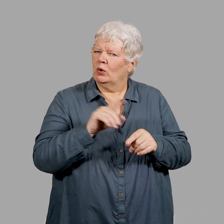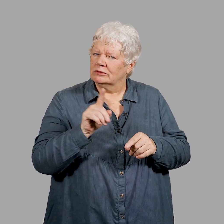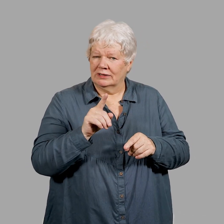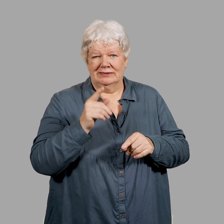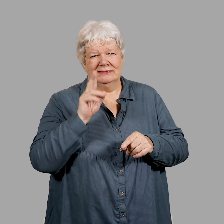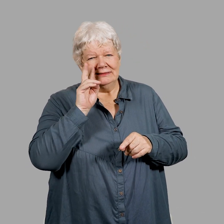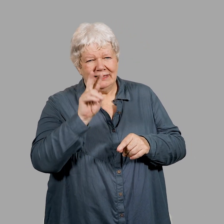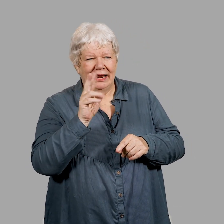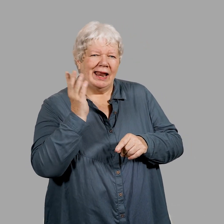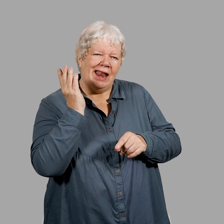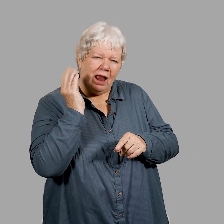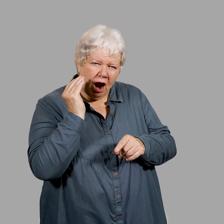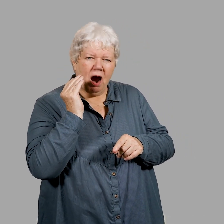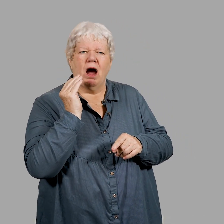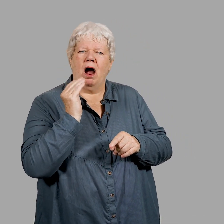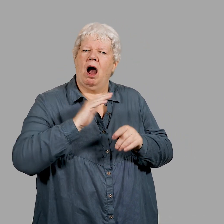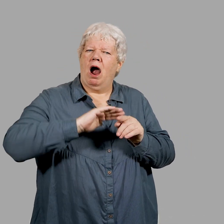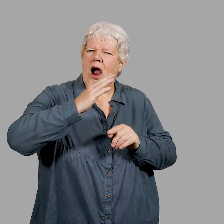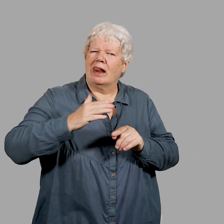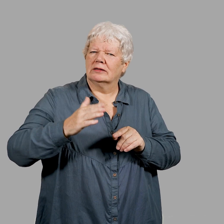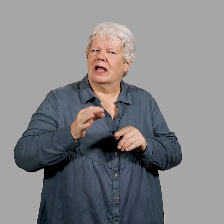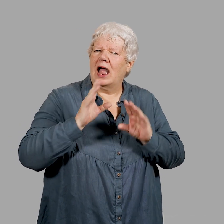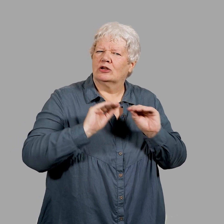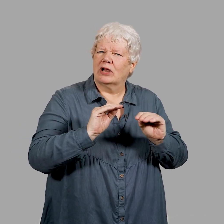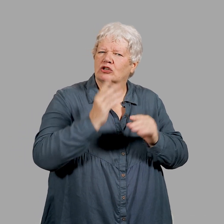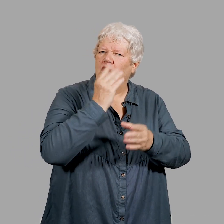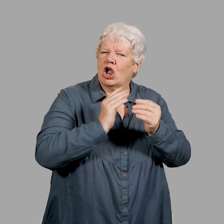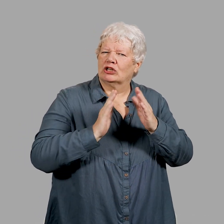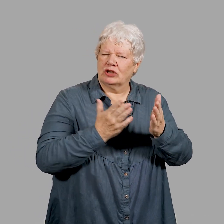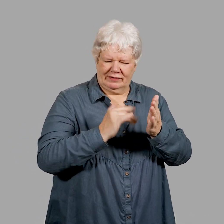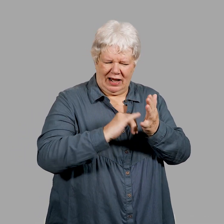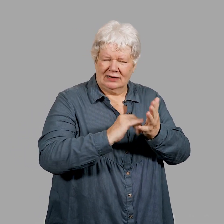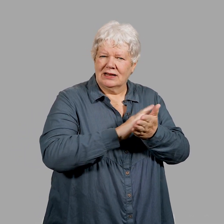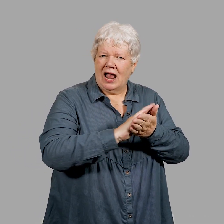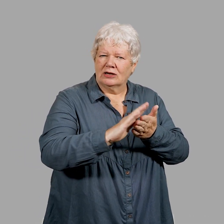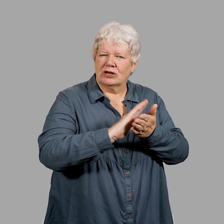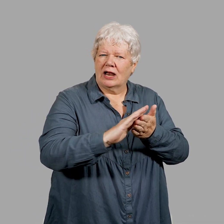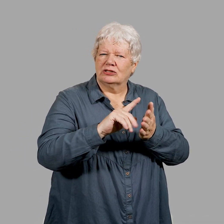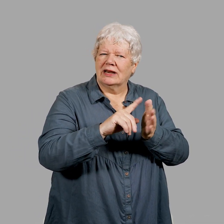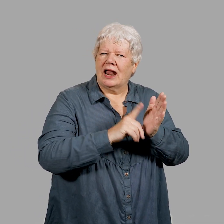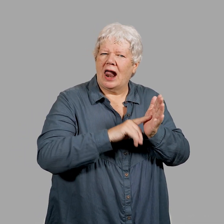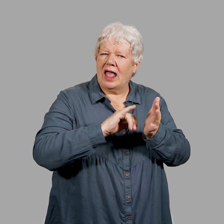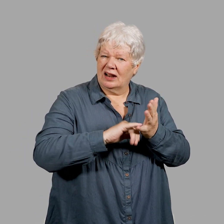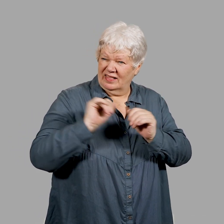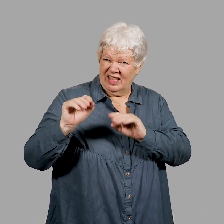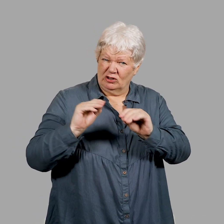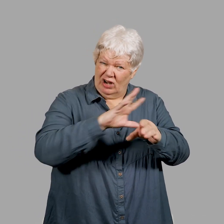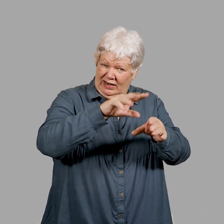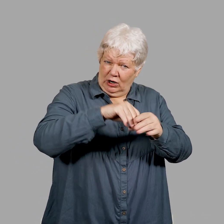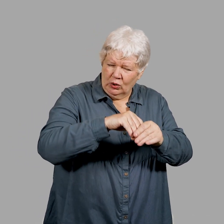See Hear Highland Education and Learning Services (SHHELS) training,